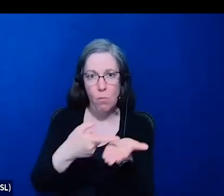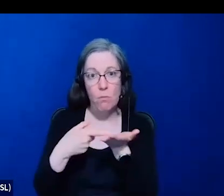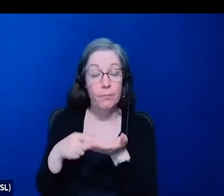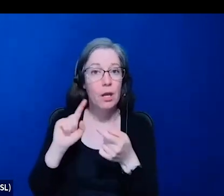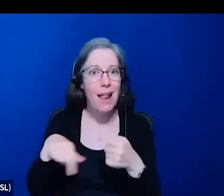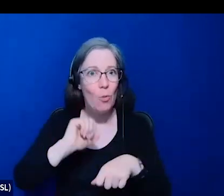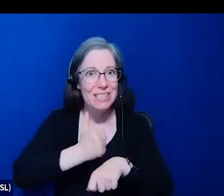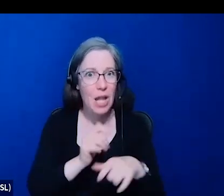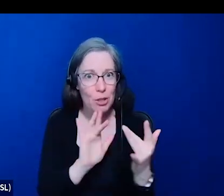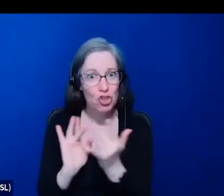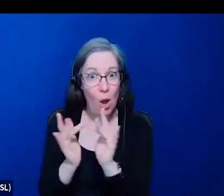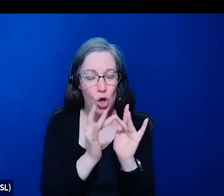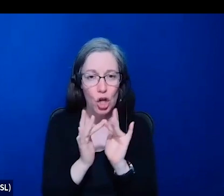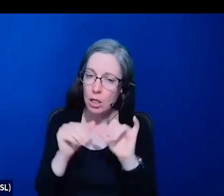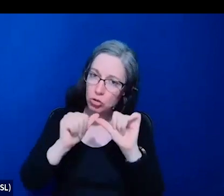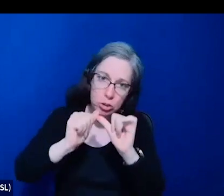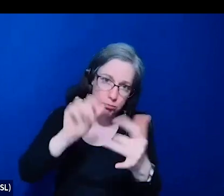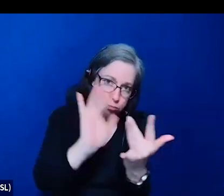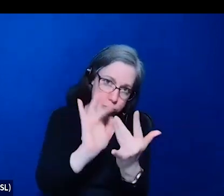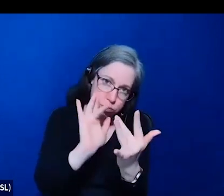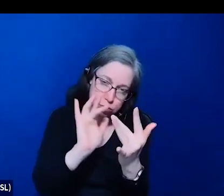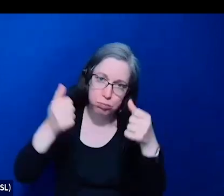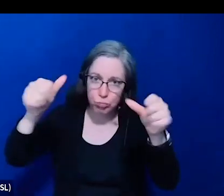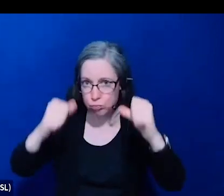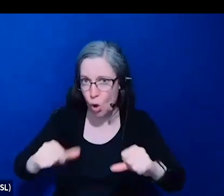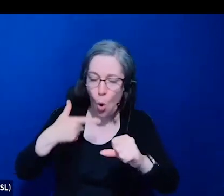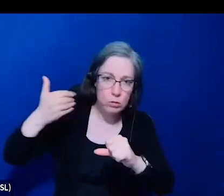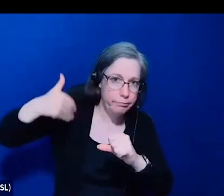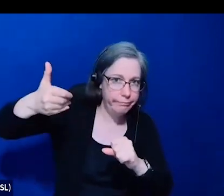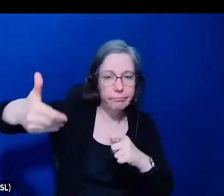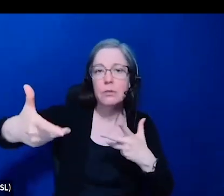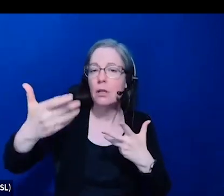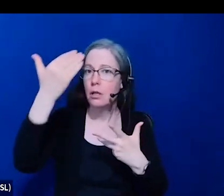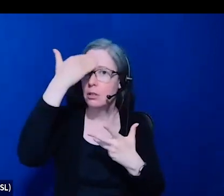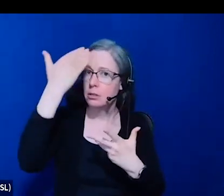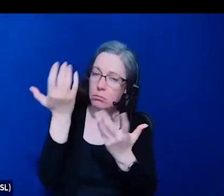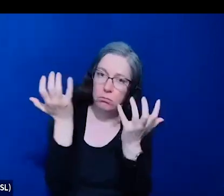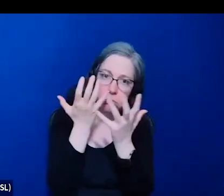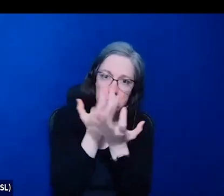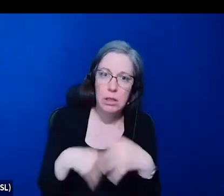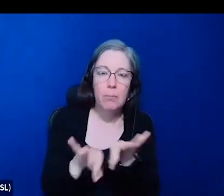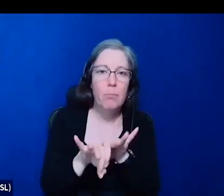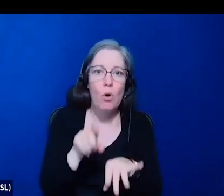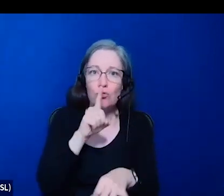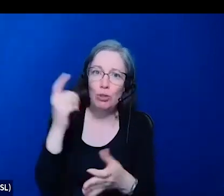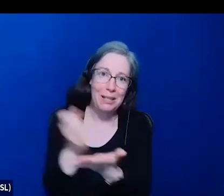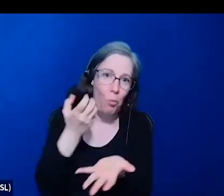then we just be in touch that we can post things and share with one another. It's super important, Axel, and I really want to talk to you.